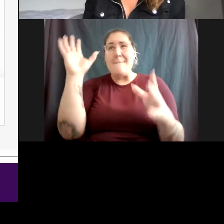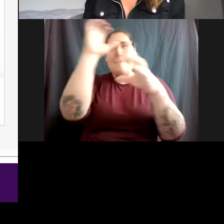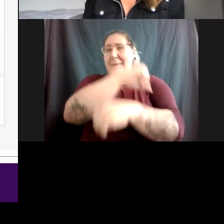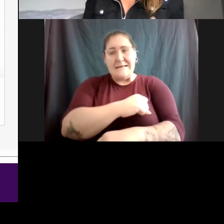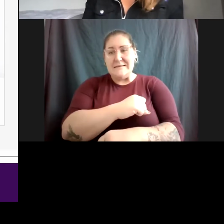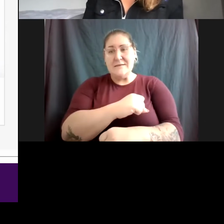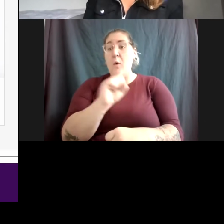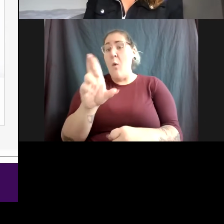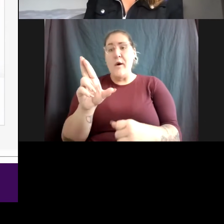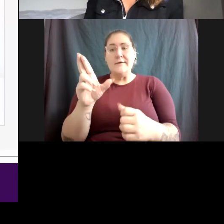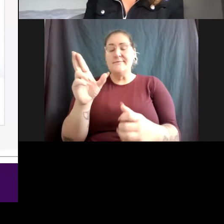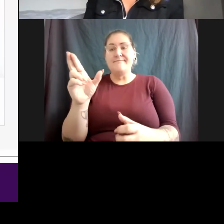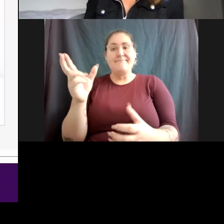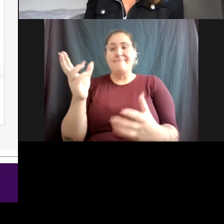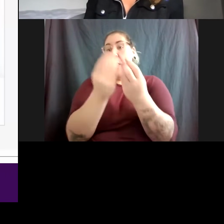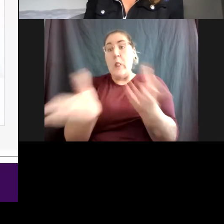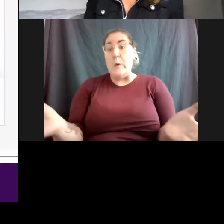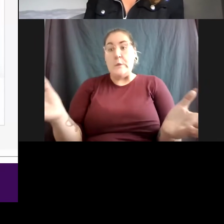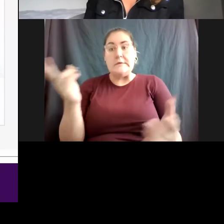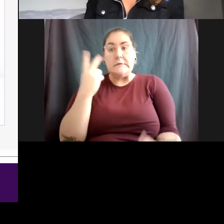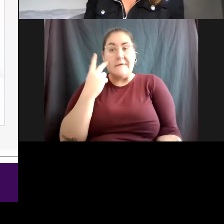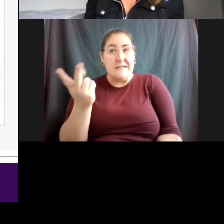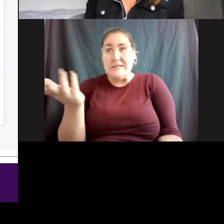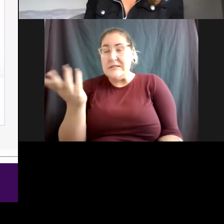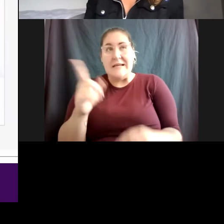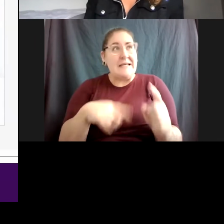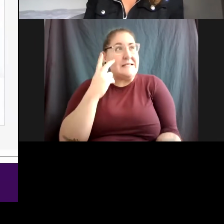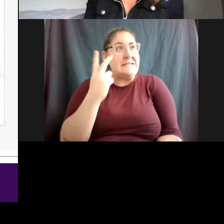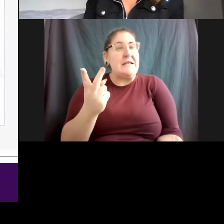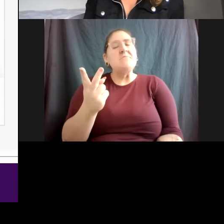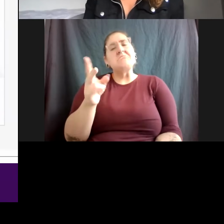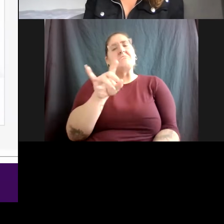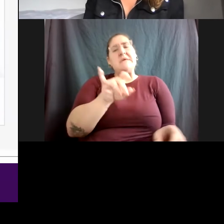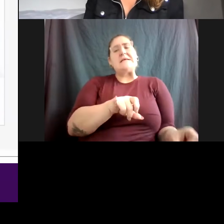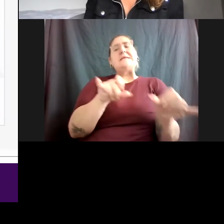it is quite similar to the scenario of using the browser default for the focus state when